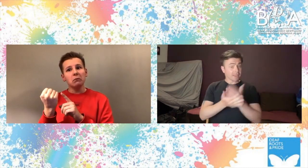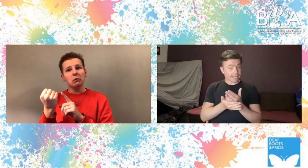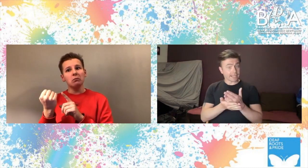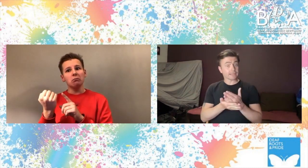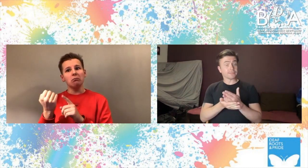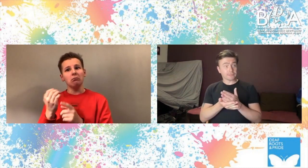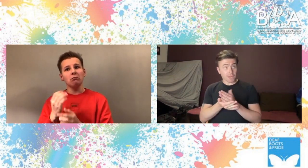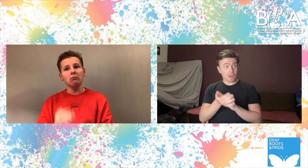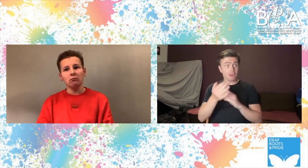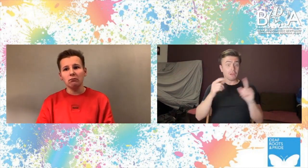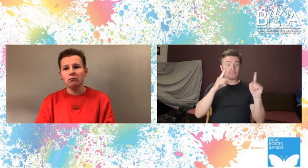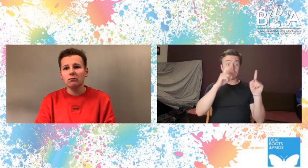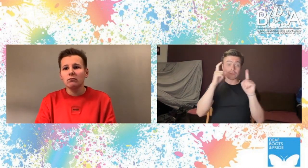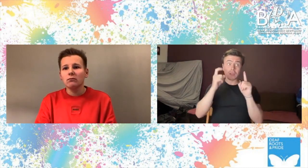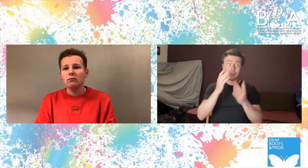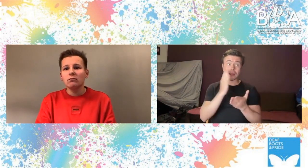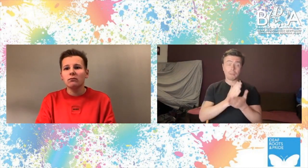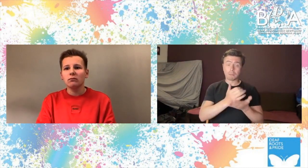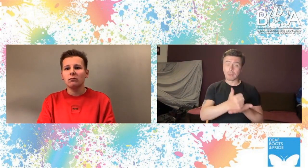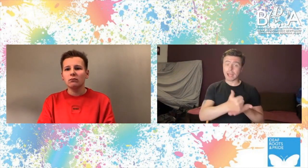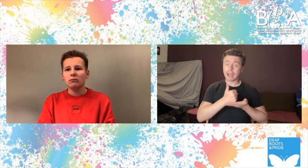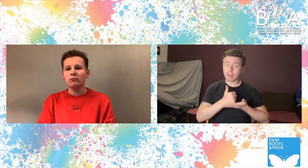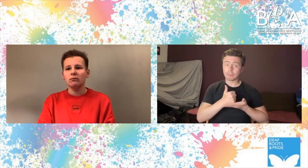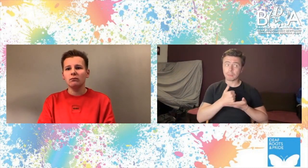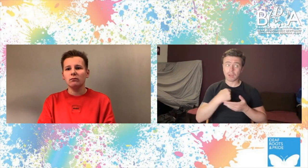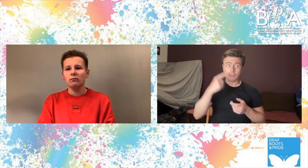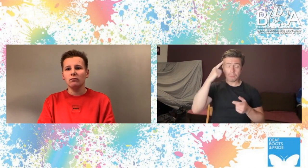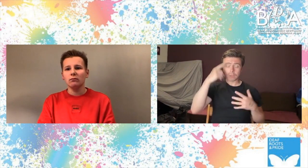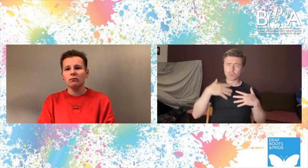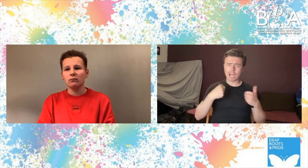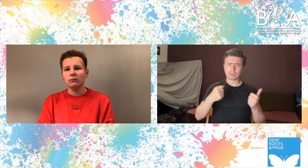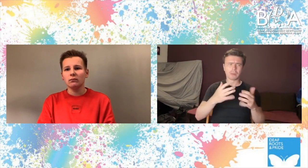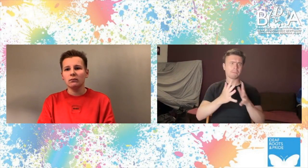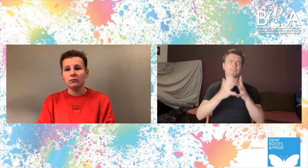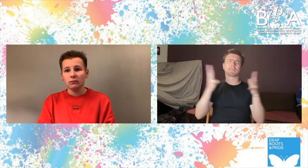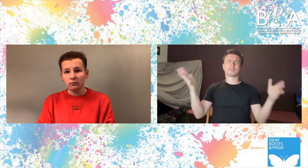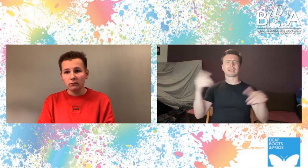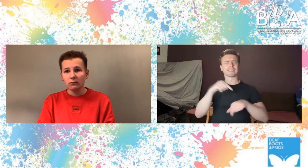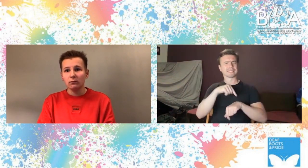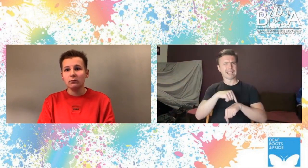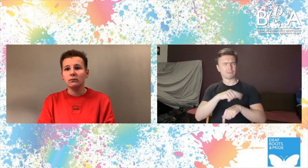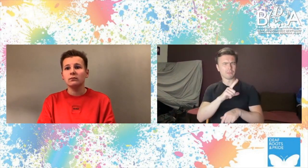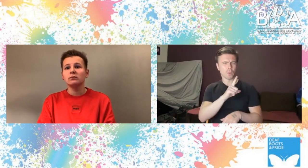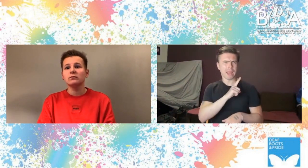Oh definitely. Photography really helped my mental health big-time